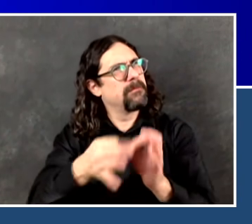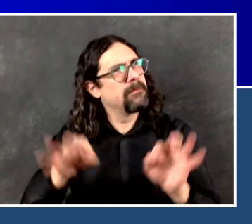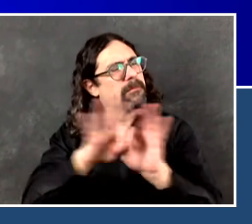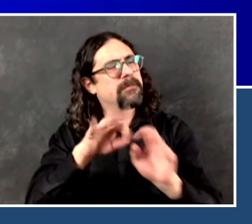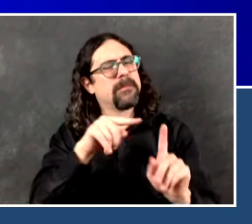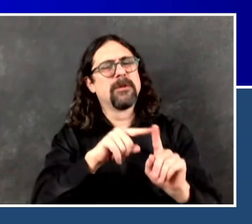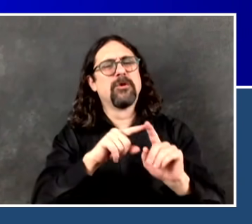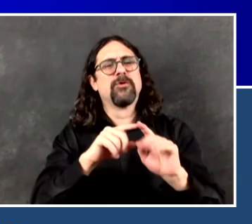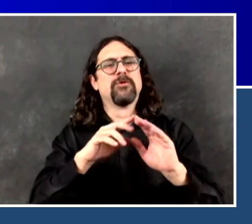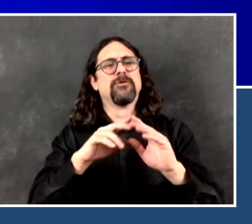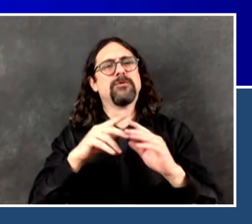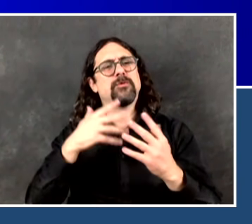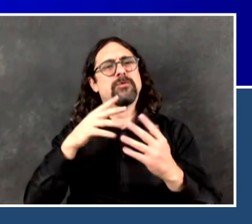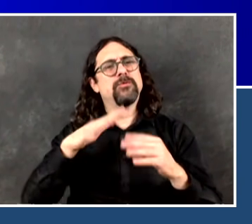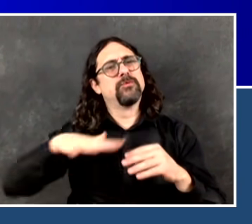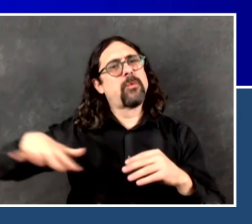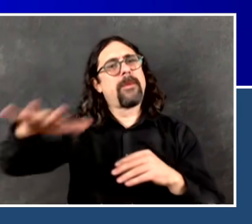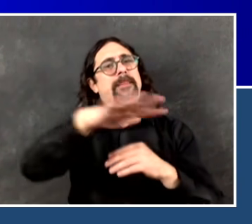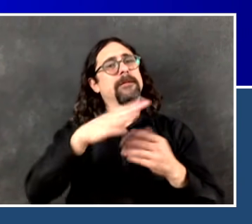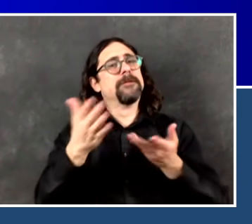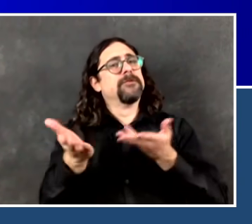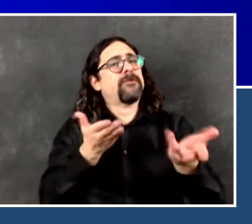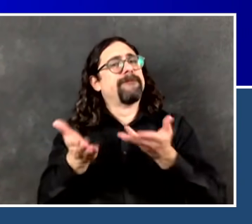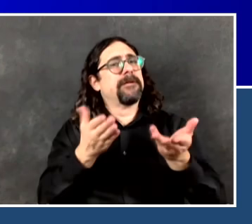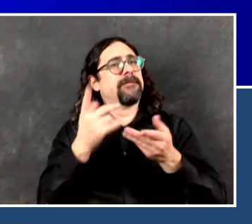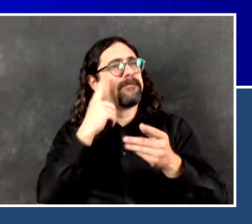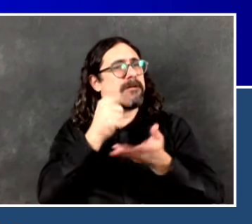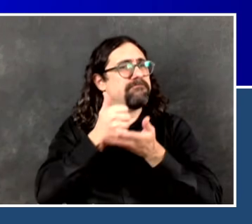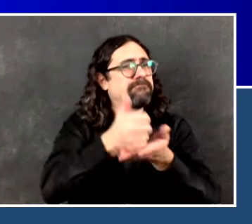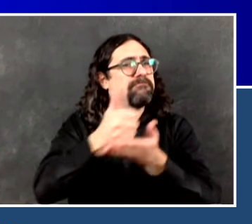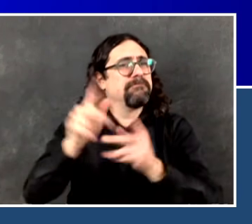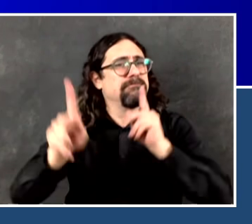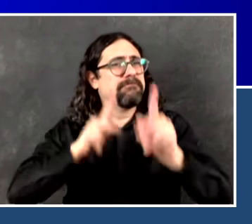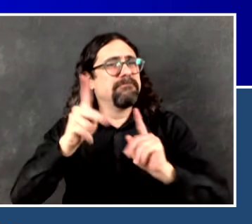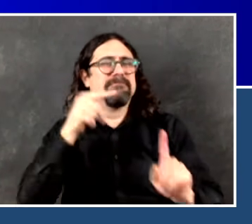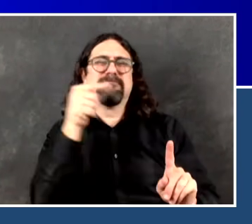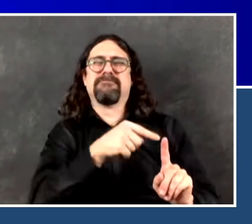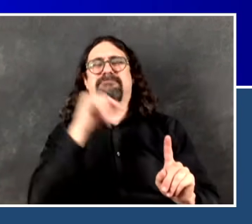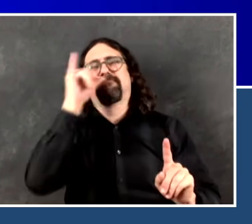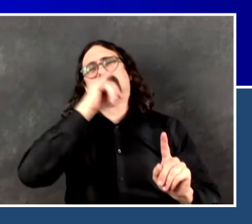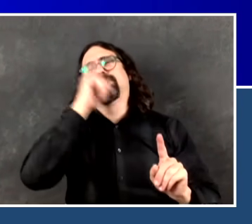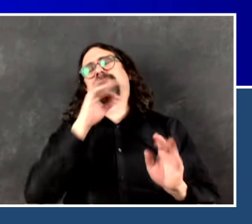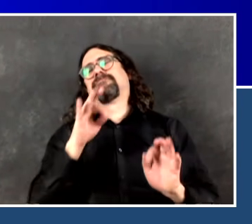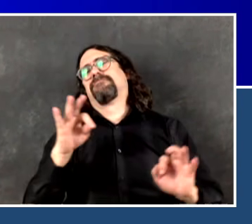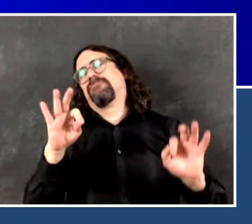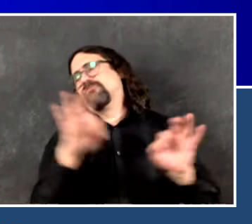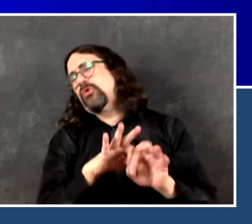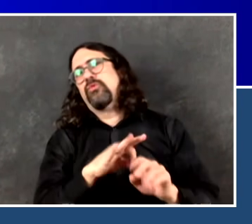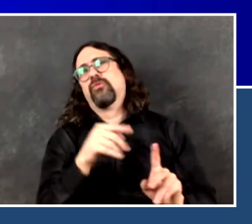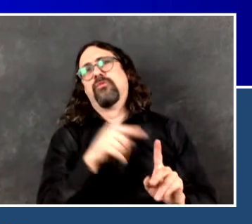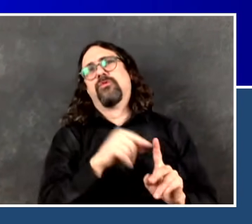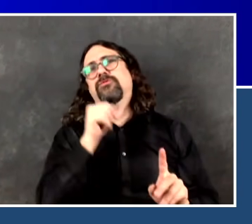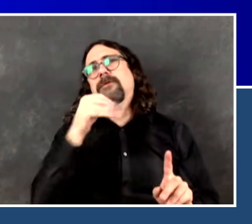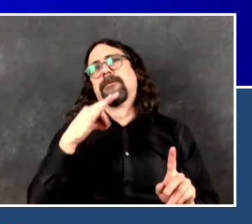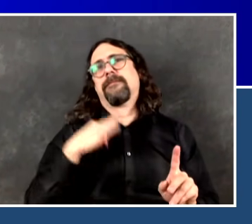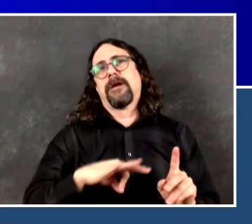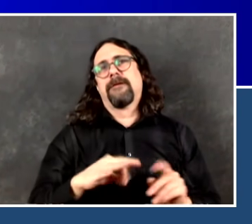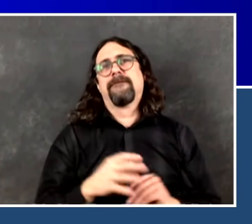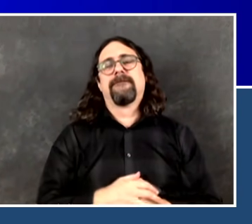THEY'LL HAVE A COUNCIL BECAUSE EW NEED THAT PART OFUR O ITCYTO COME BACK STRONG. THE FAITH-BASED COMMUNITY.